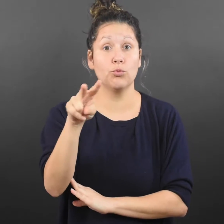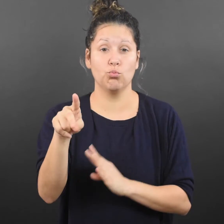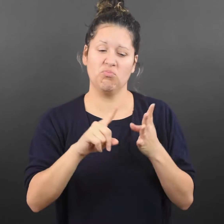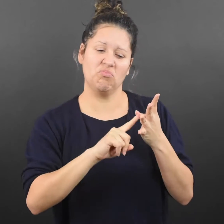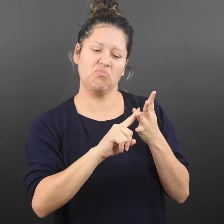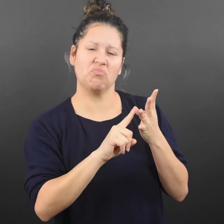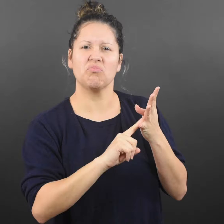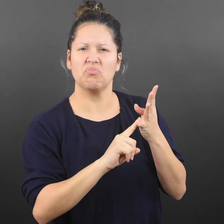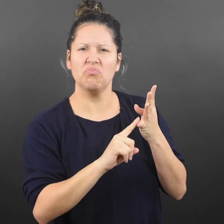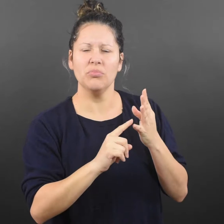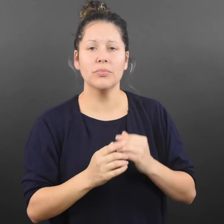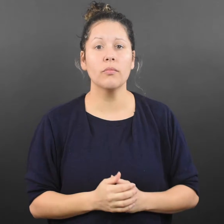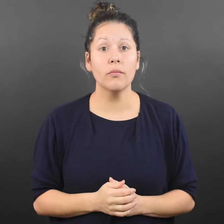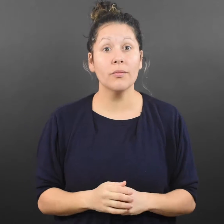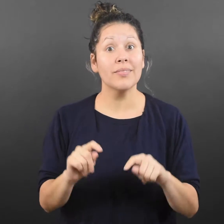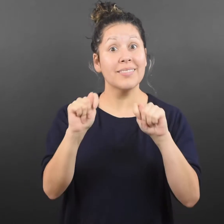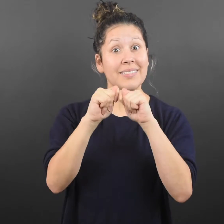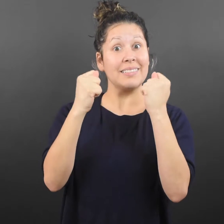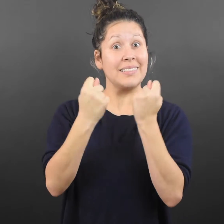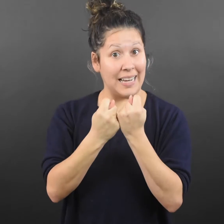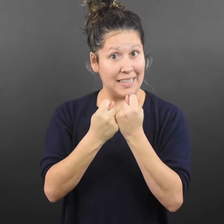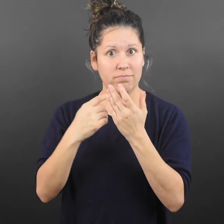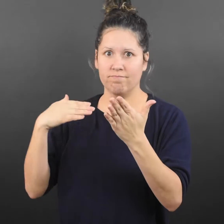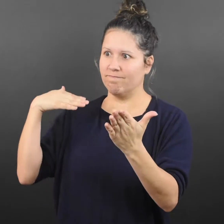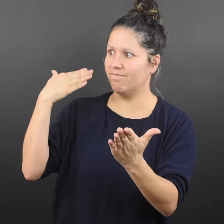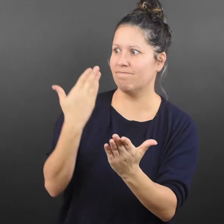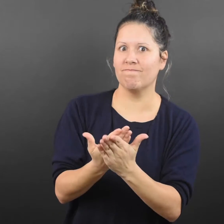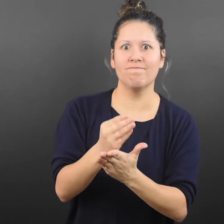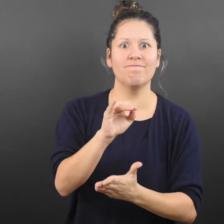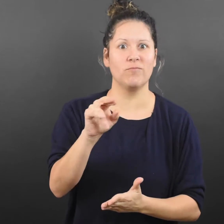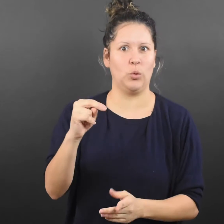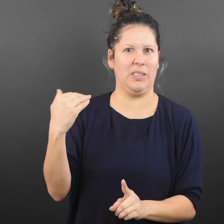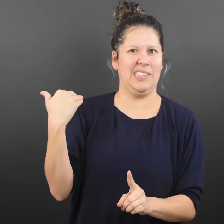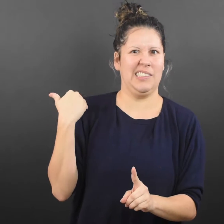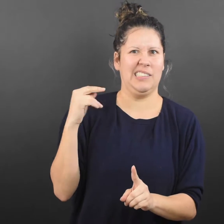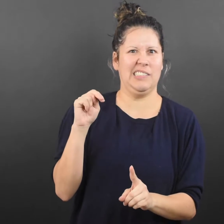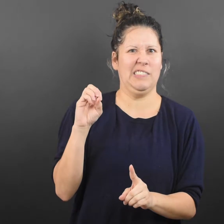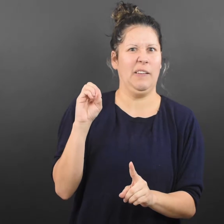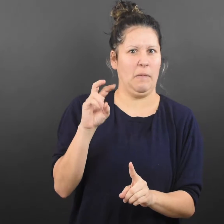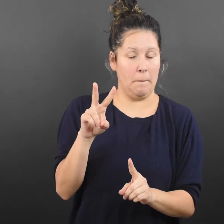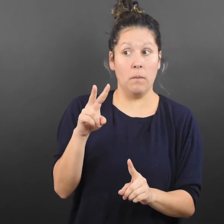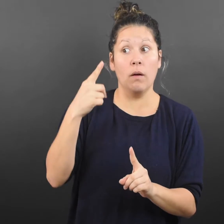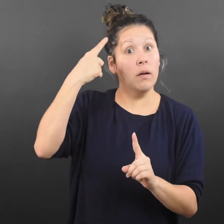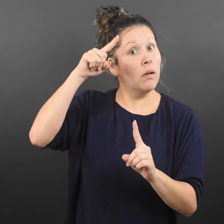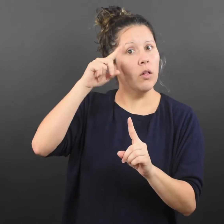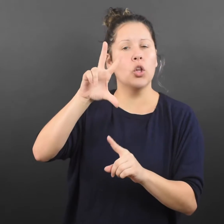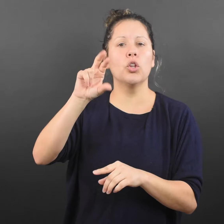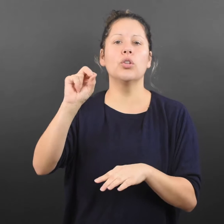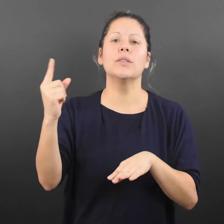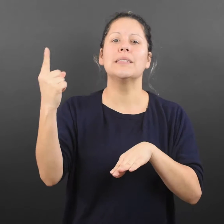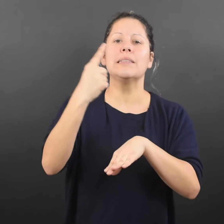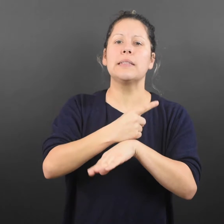arrived in Minnesota in November on initial 30-day deploymentas and will remain for an